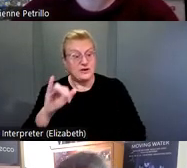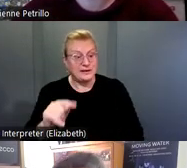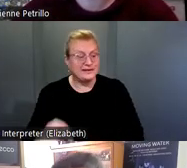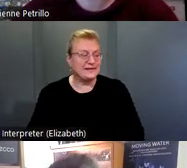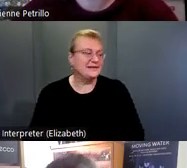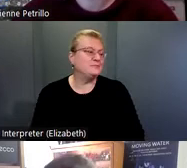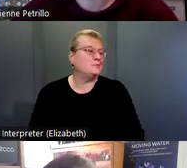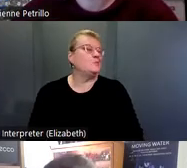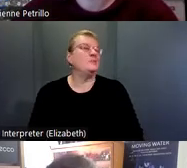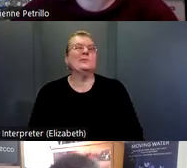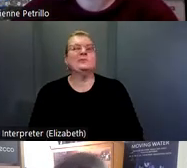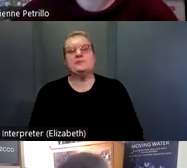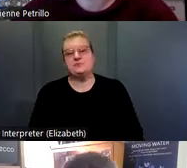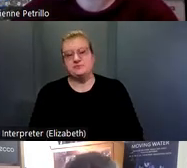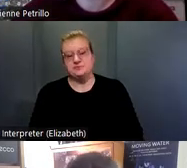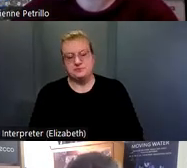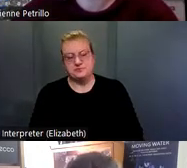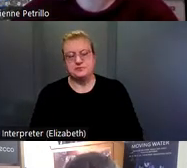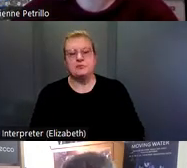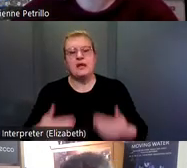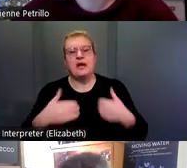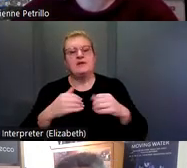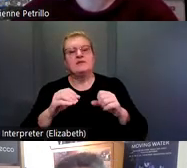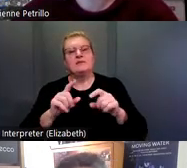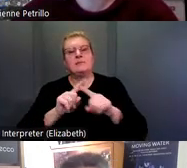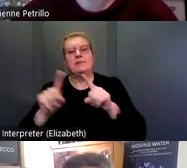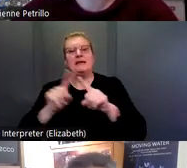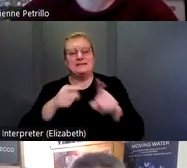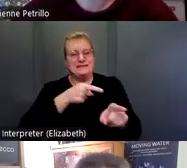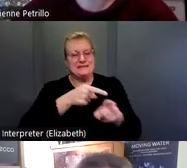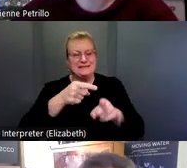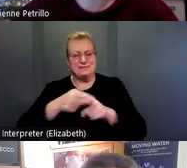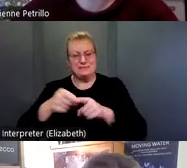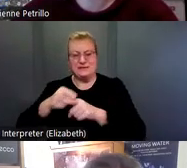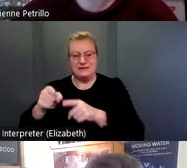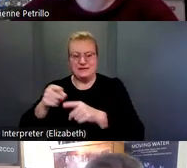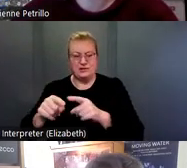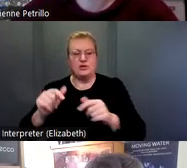And we have a multidisciplinary performing arts series